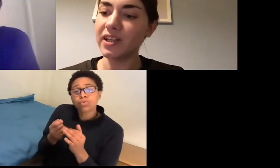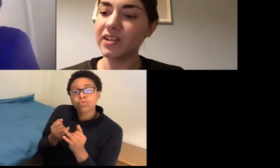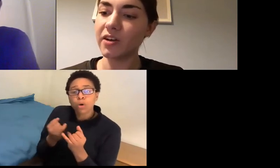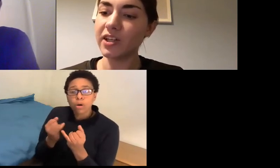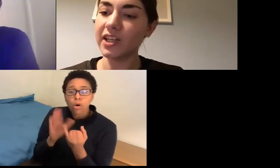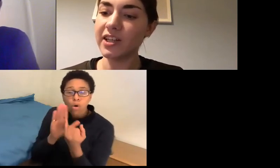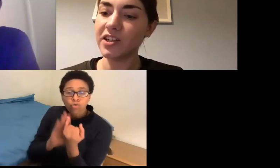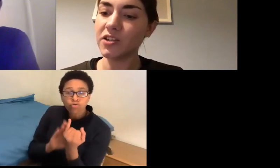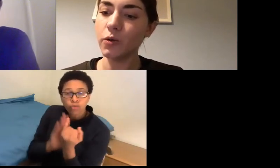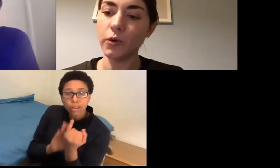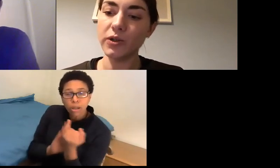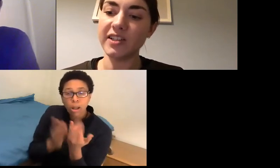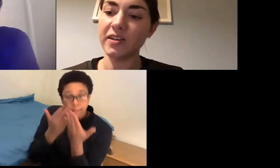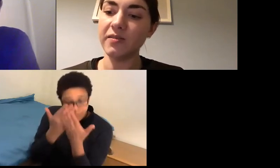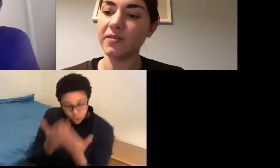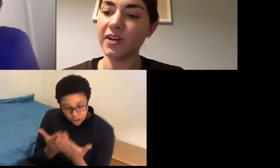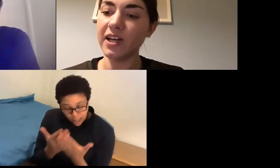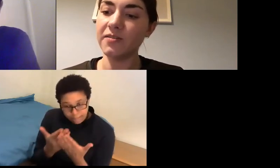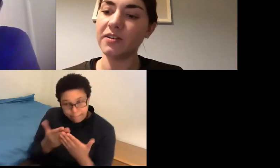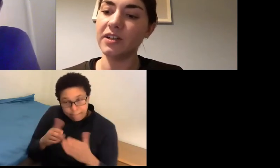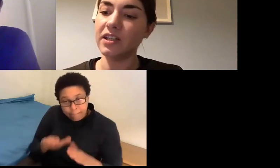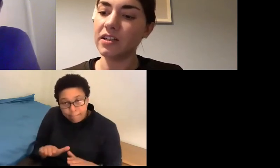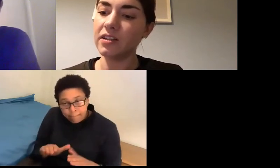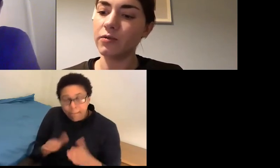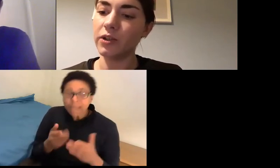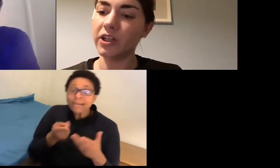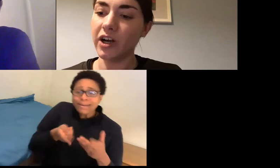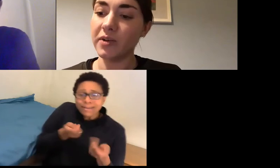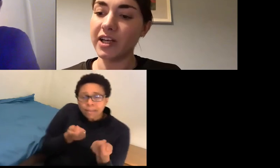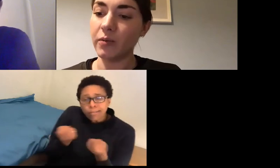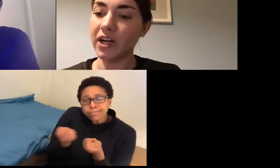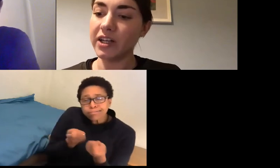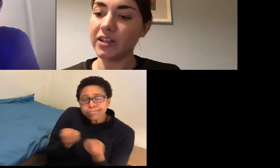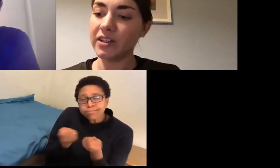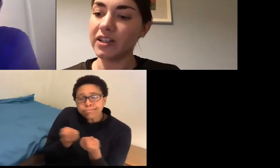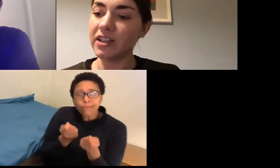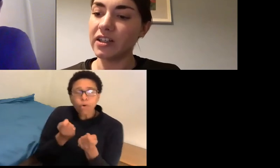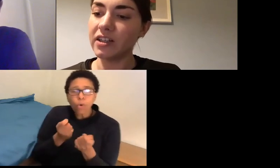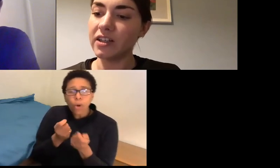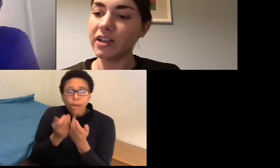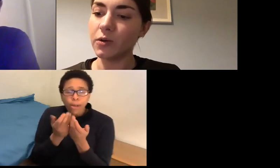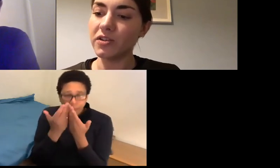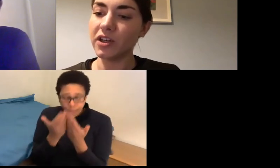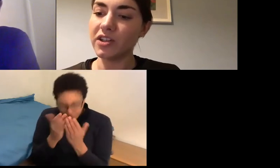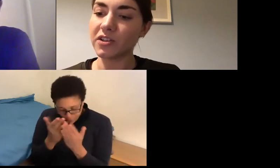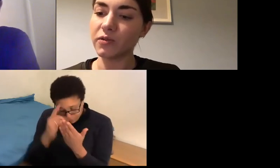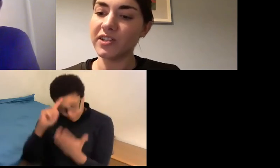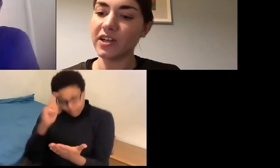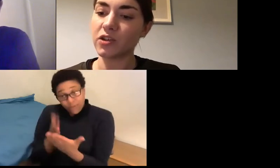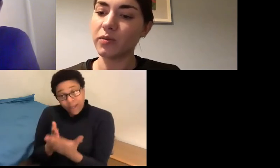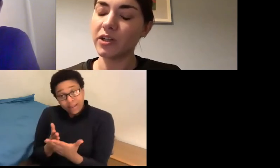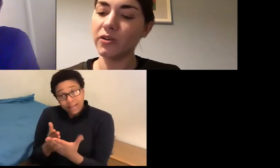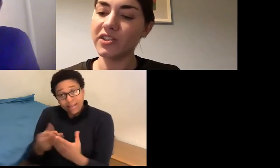He is currently the National Coordinator for the Faith for the Climate network. He also conducts research on minority